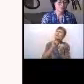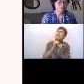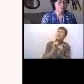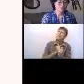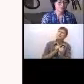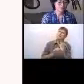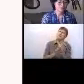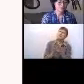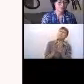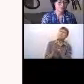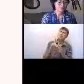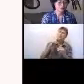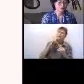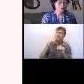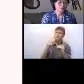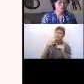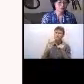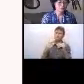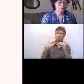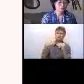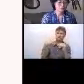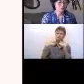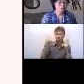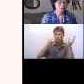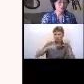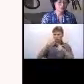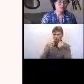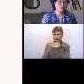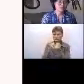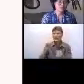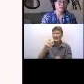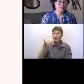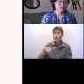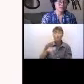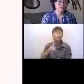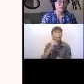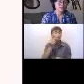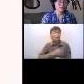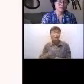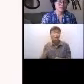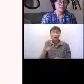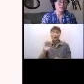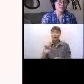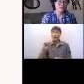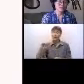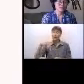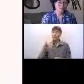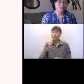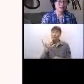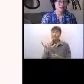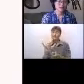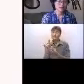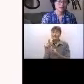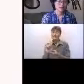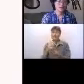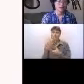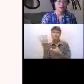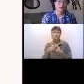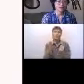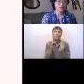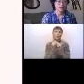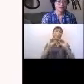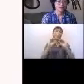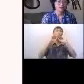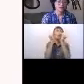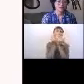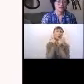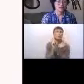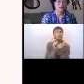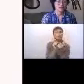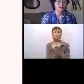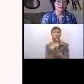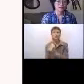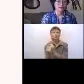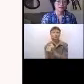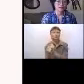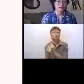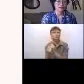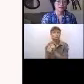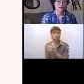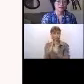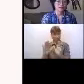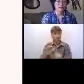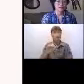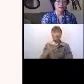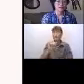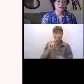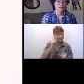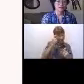can be still within the organizational change column, and anti-racism, though, is actually